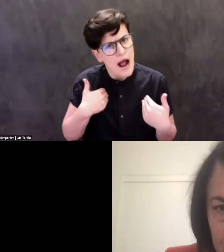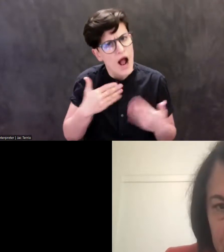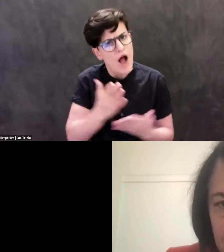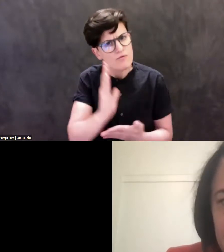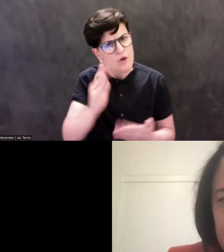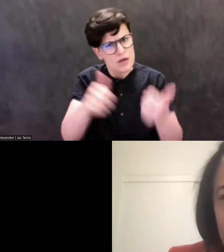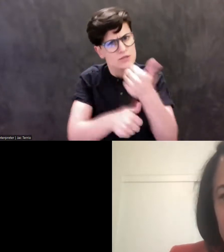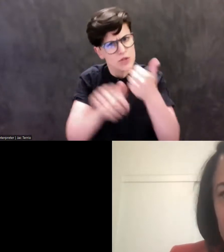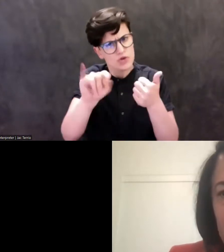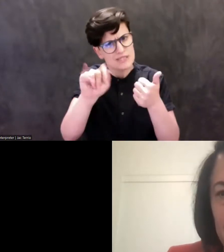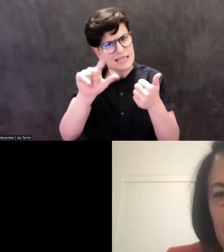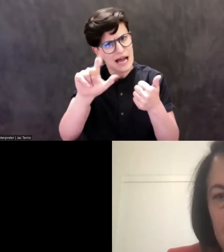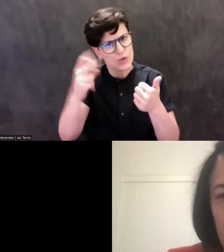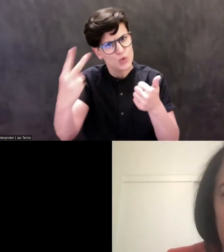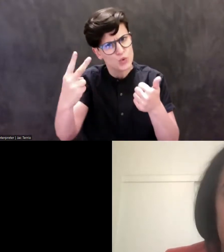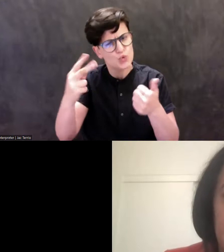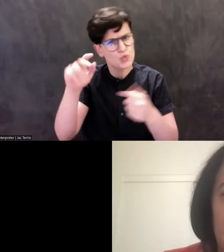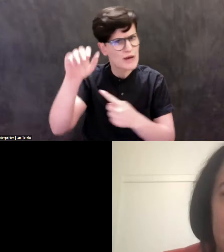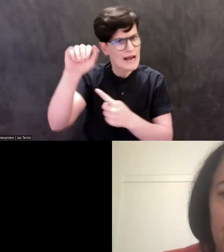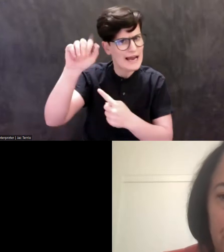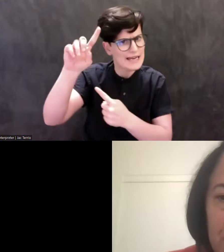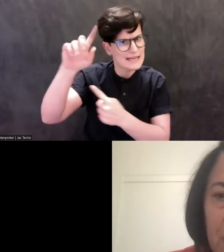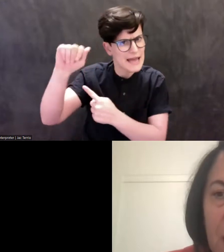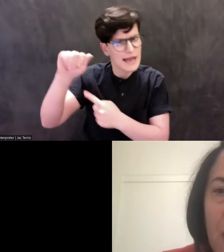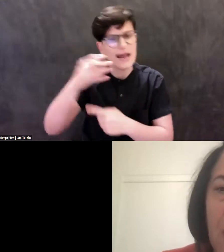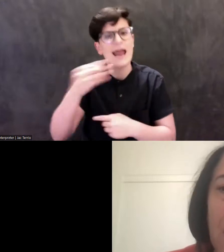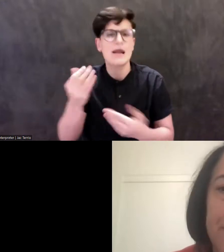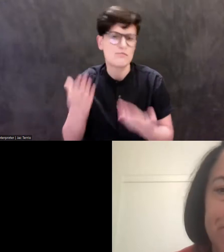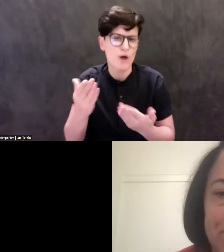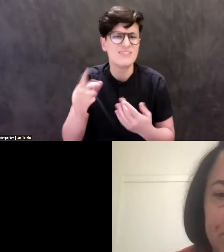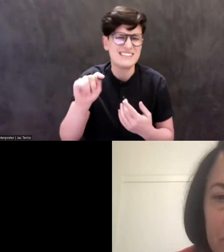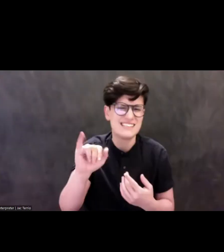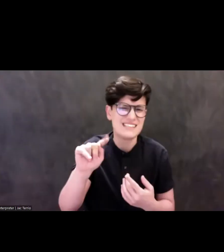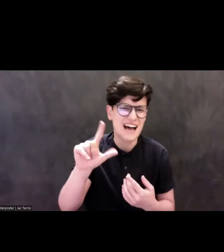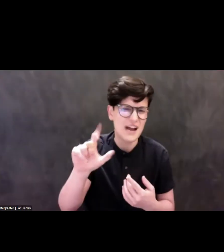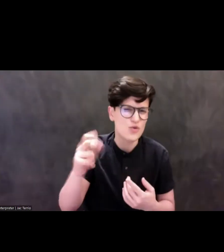ADA act and probably also title III.